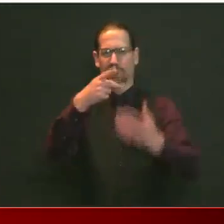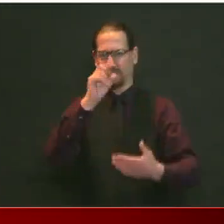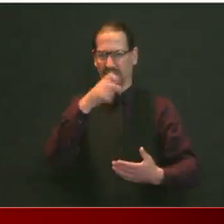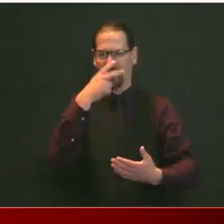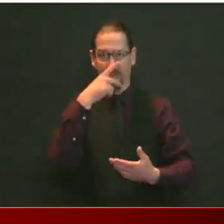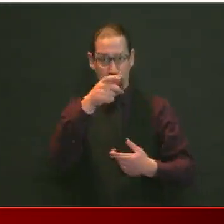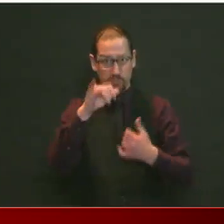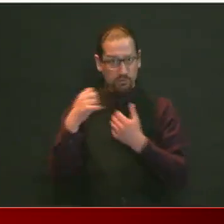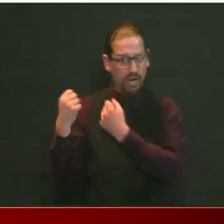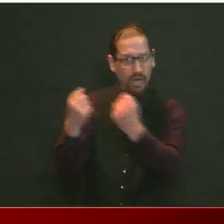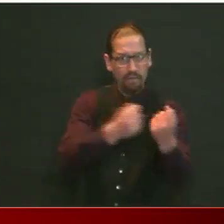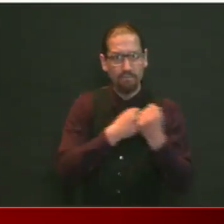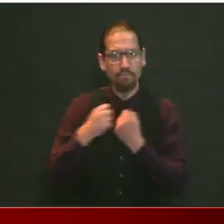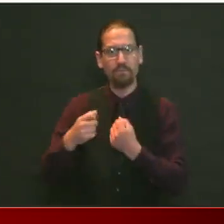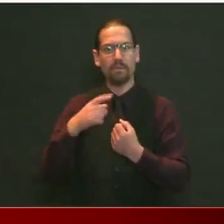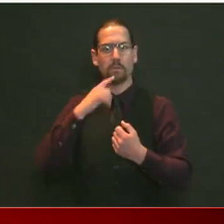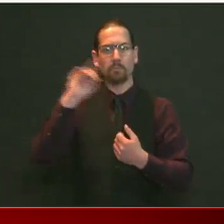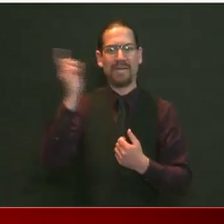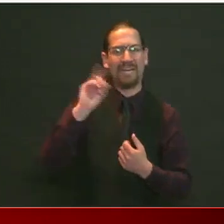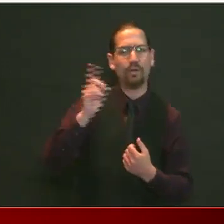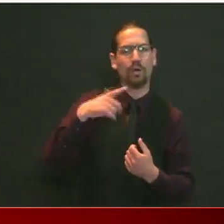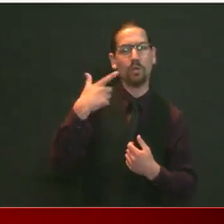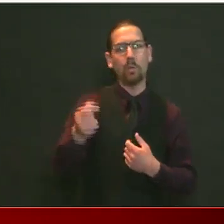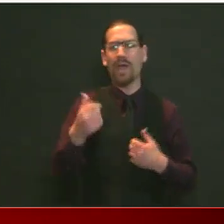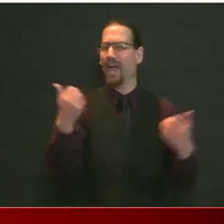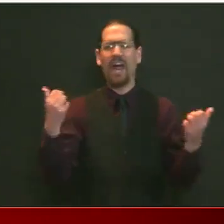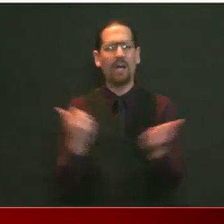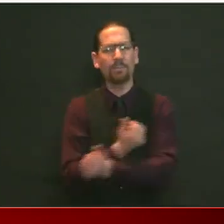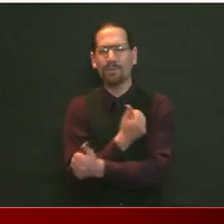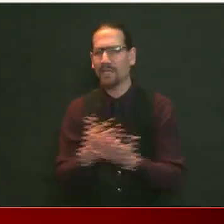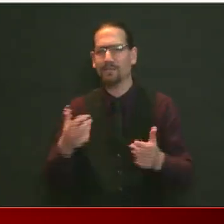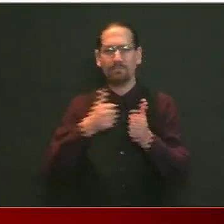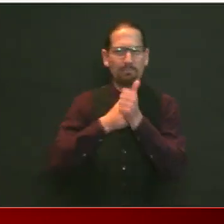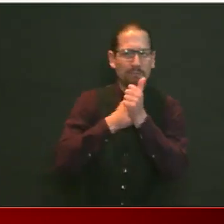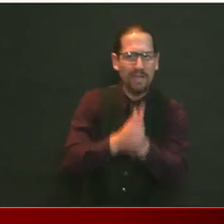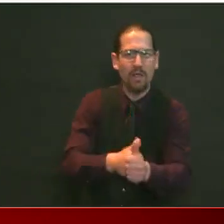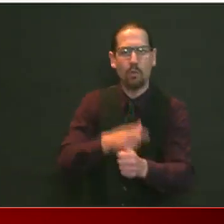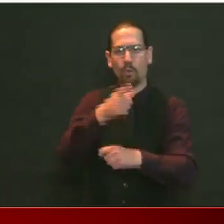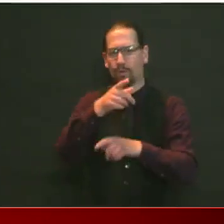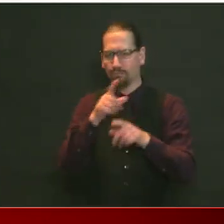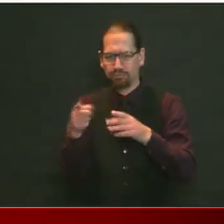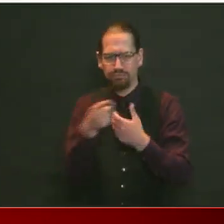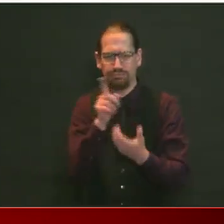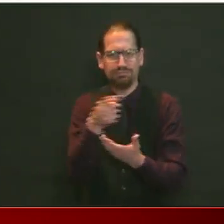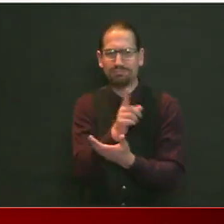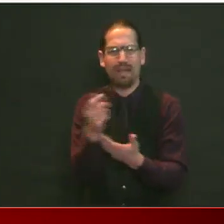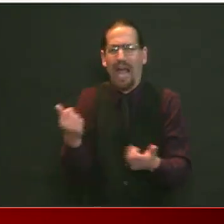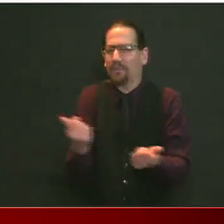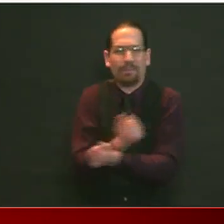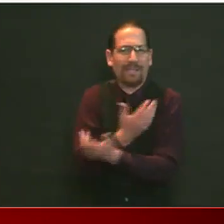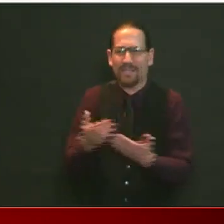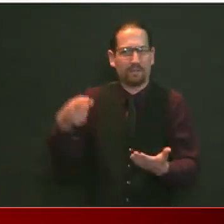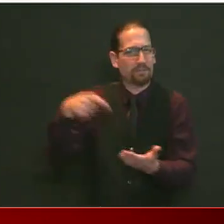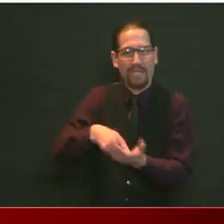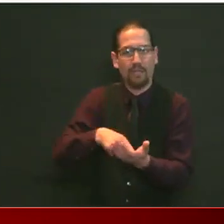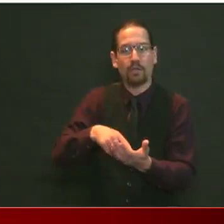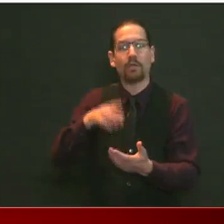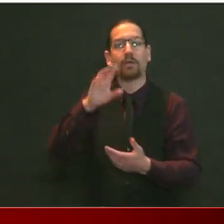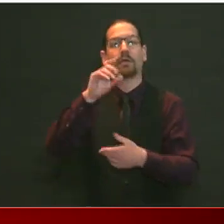MY LOCATION DIARY. I CLICKED ON YES, ENABLE IT. AND THEN AS YOU MOVE AROUND, AND IF YOU'RE